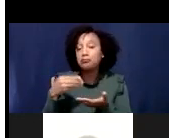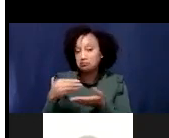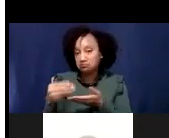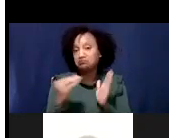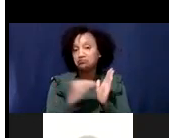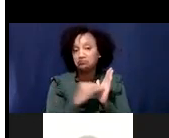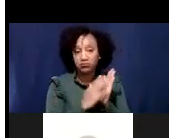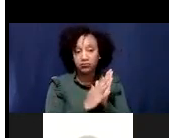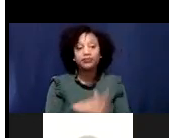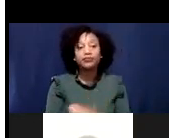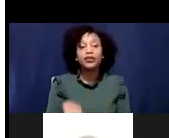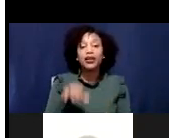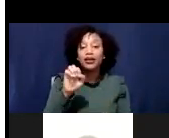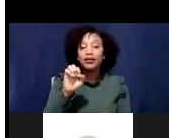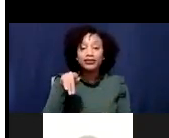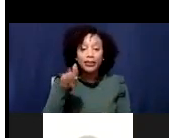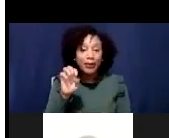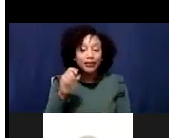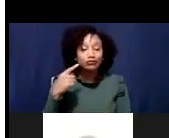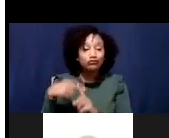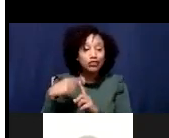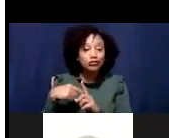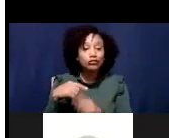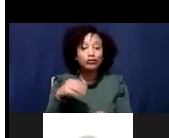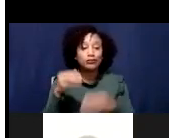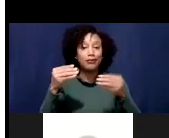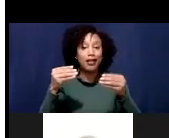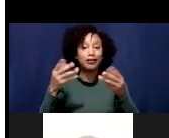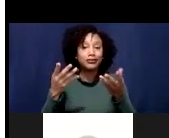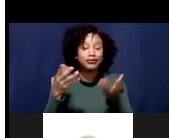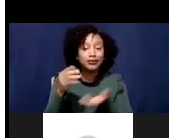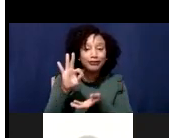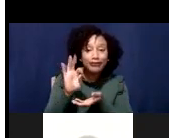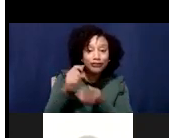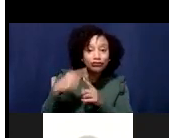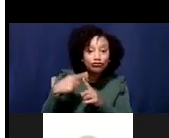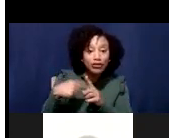space rental, venue fees, or equipment rental, accessibility-related costs,